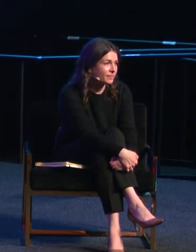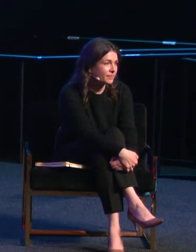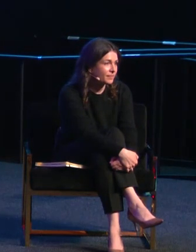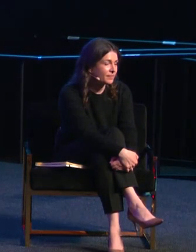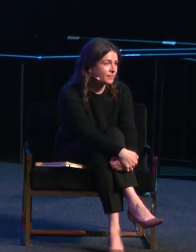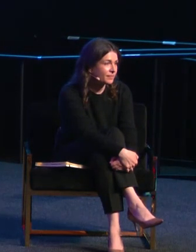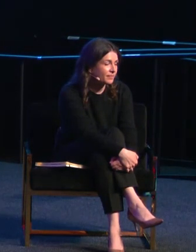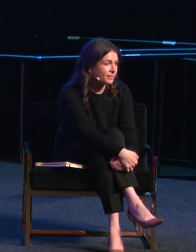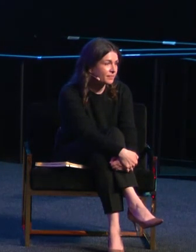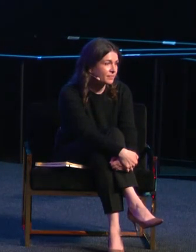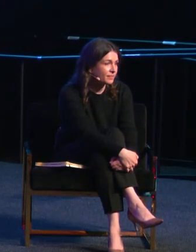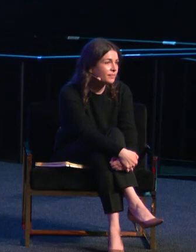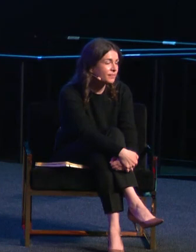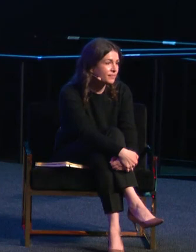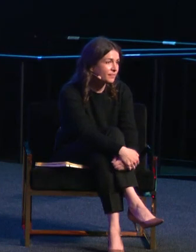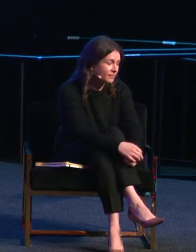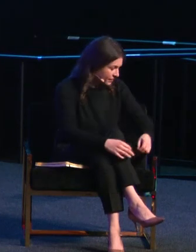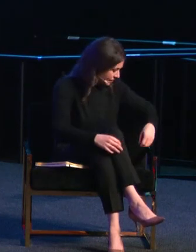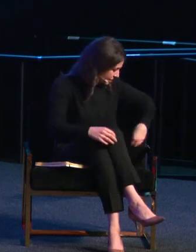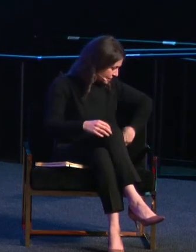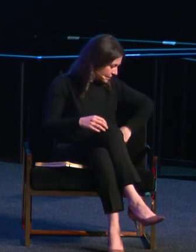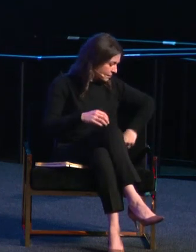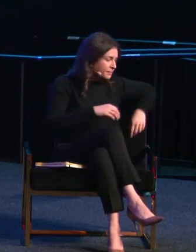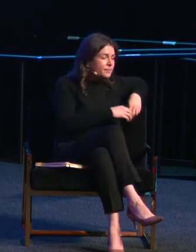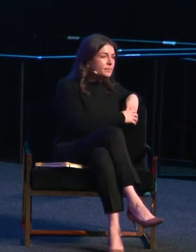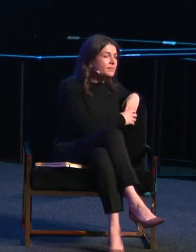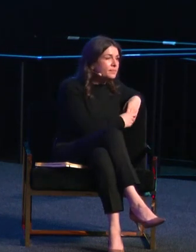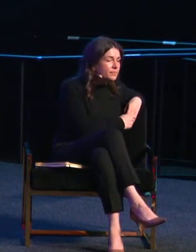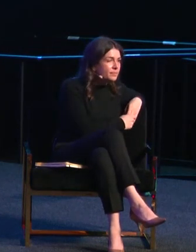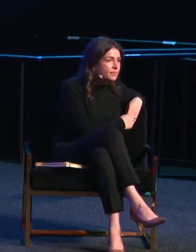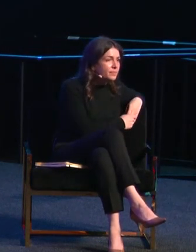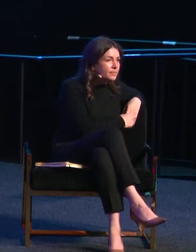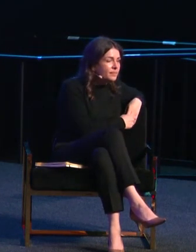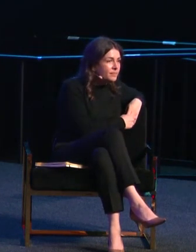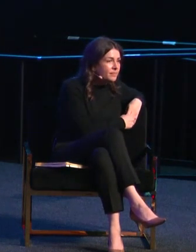so next weekend I'll be in Tasmania for Dark Mofo and I'm sure this is going to like generate groans,